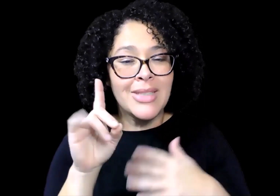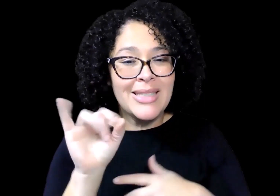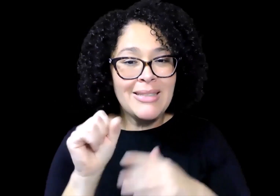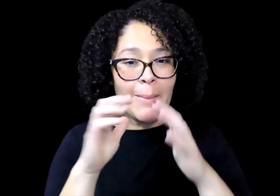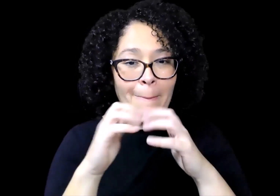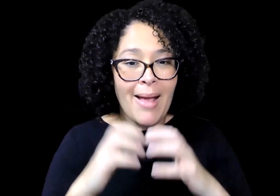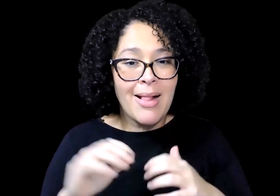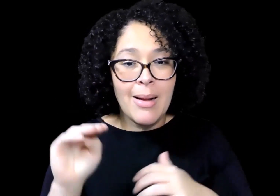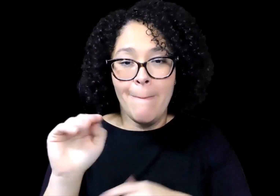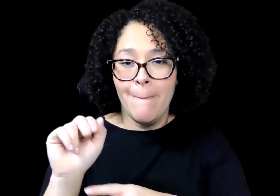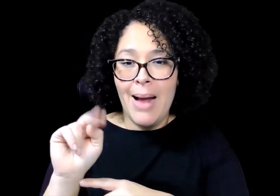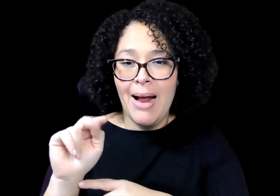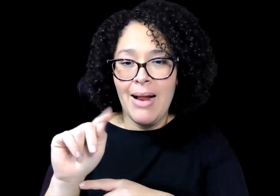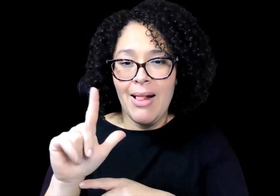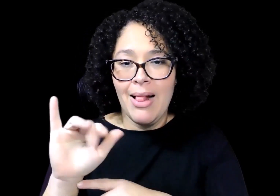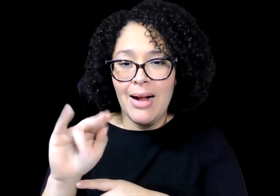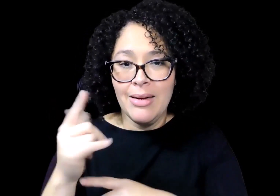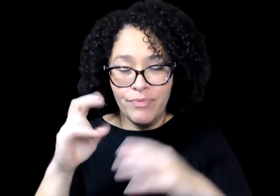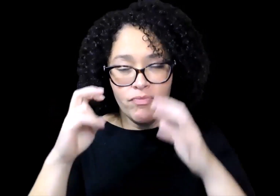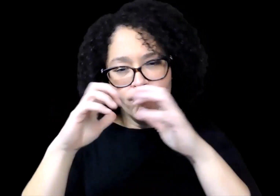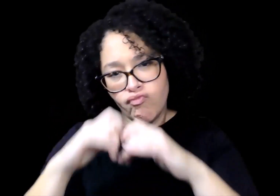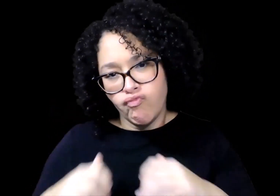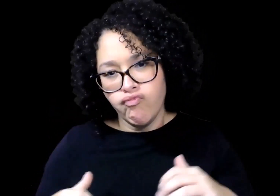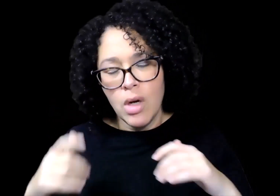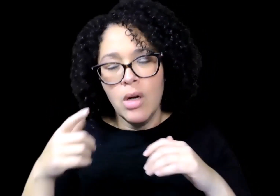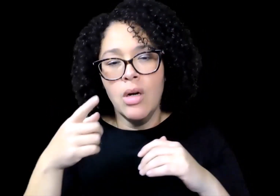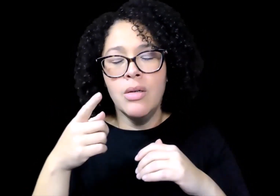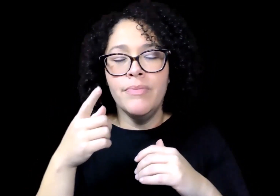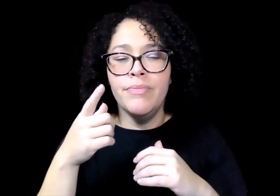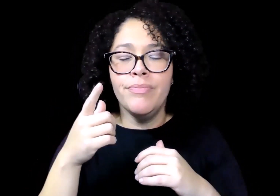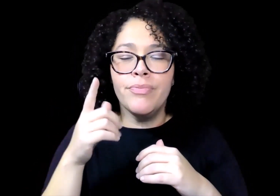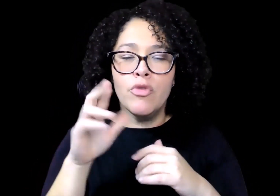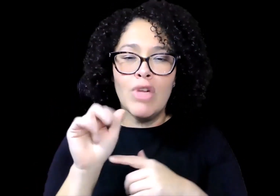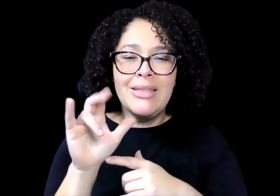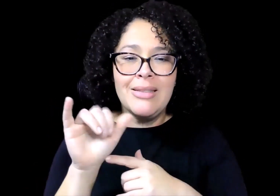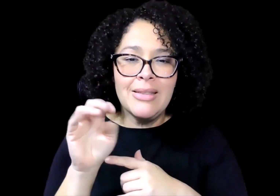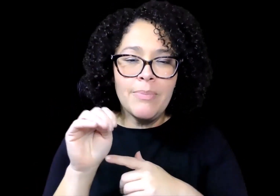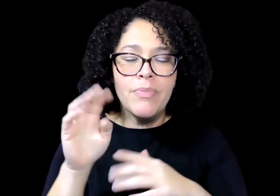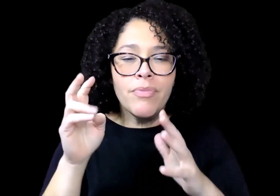have these five priorities and one of them being to dismantle systemic racism